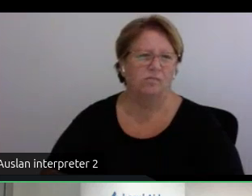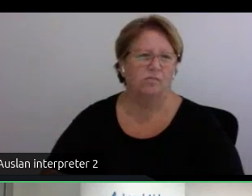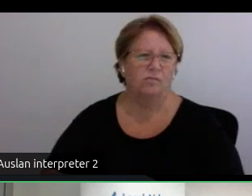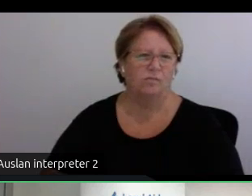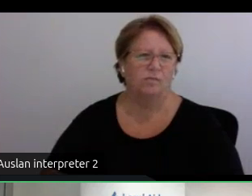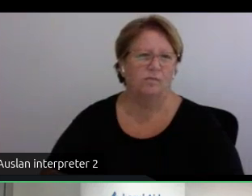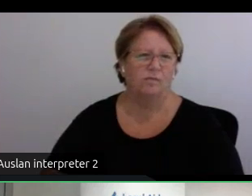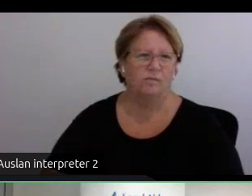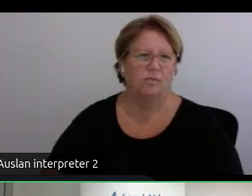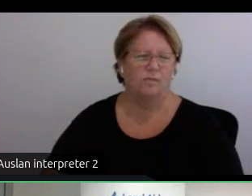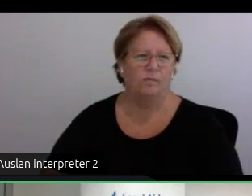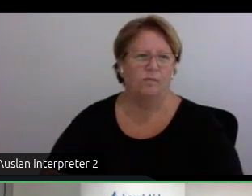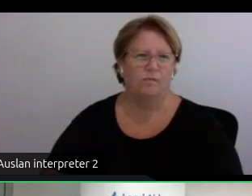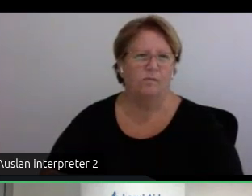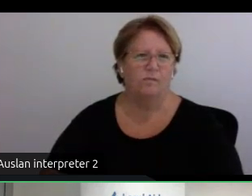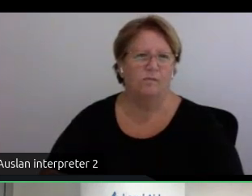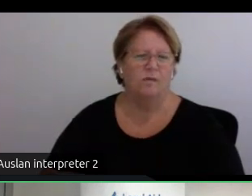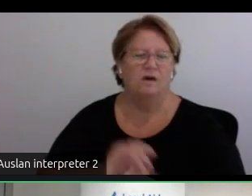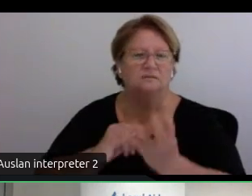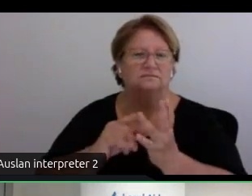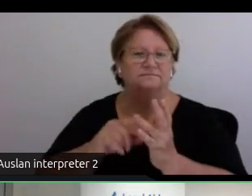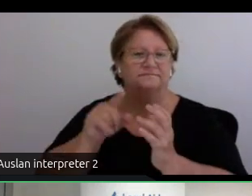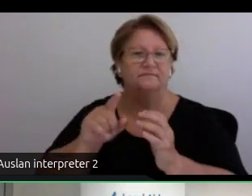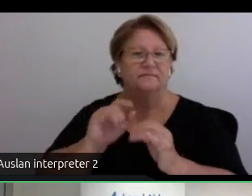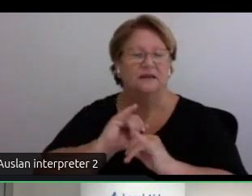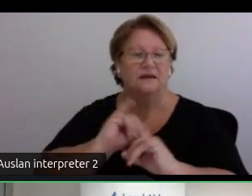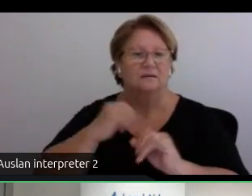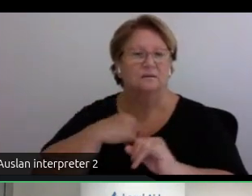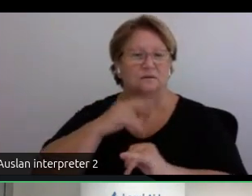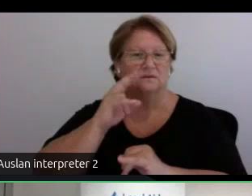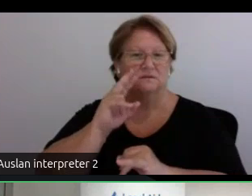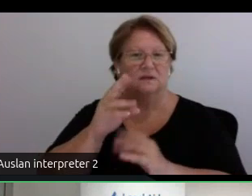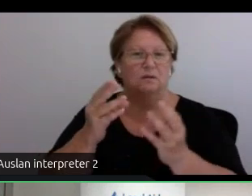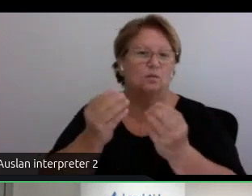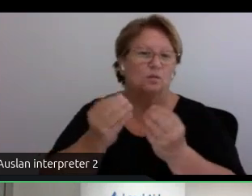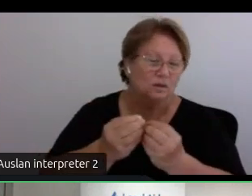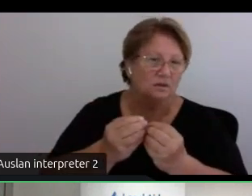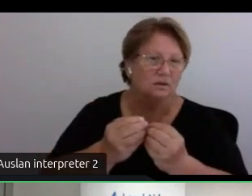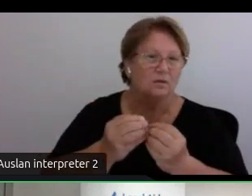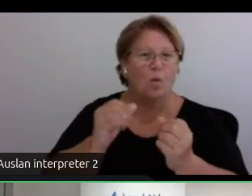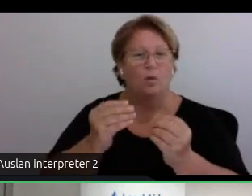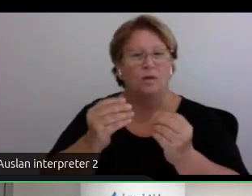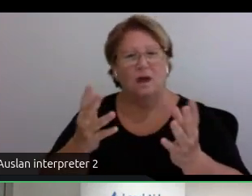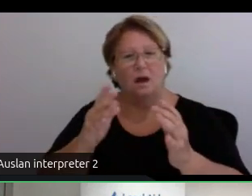So these are issues that we see with or without a disaster, but it's again something that can come